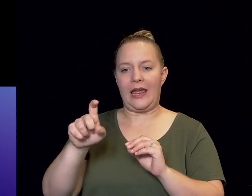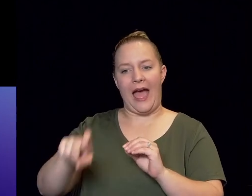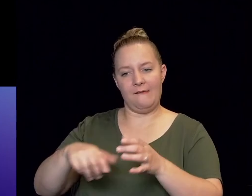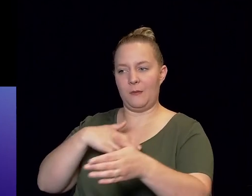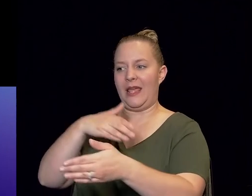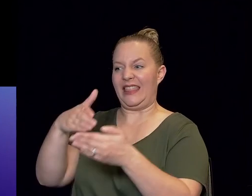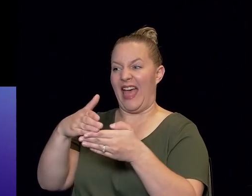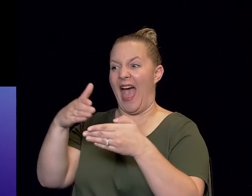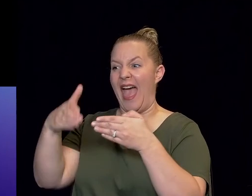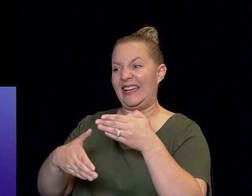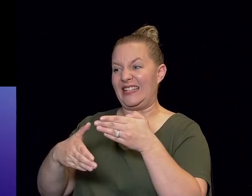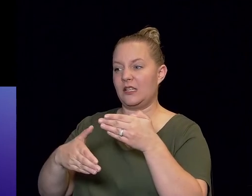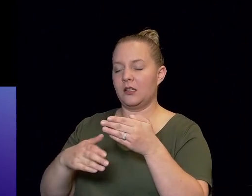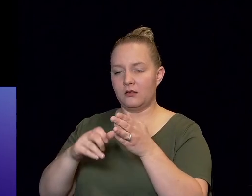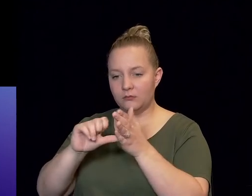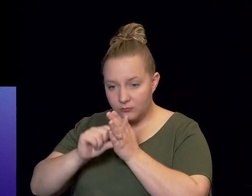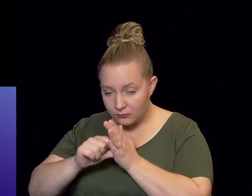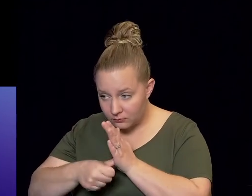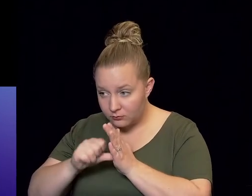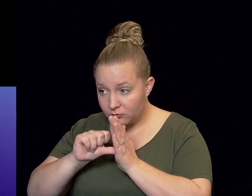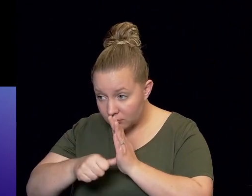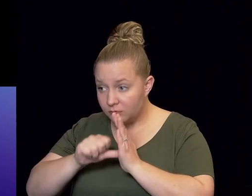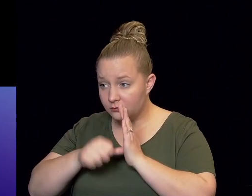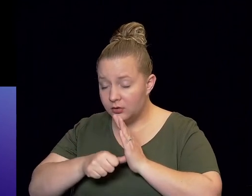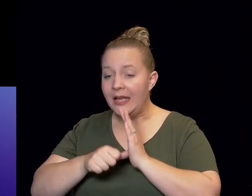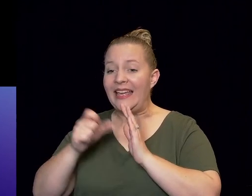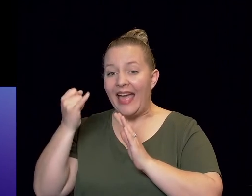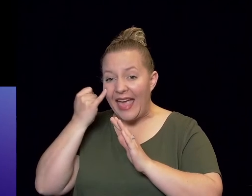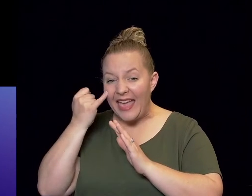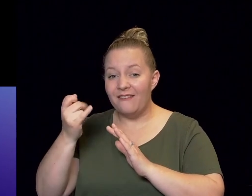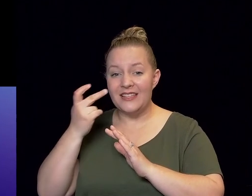Okay, I'm trying to like pretty much beat this into your head. If you see 5 less than or 3 less